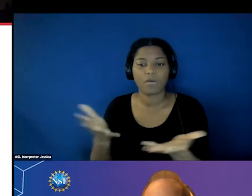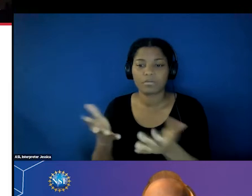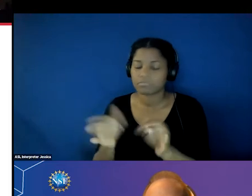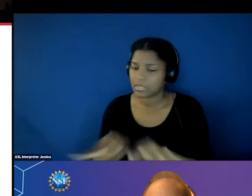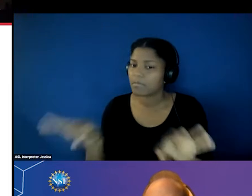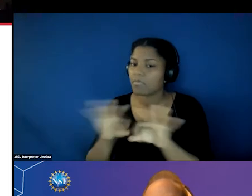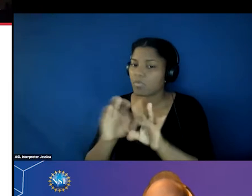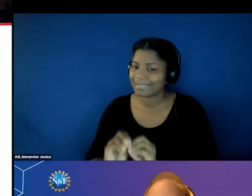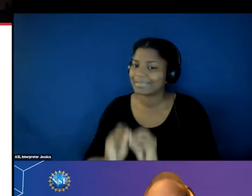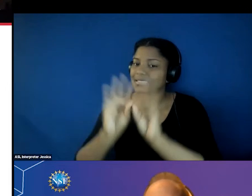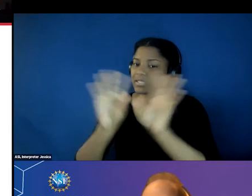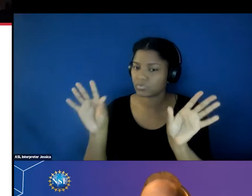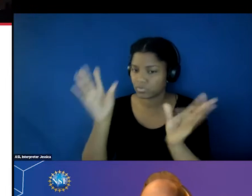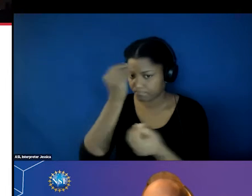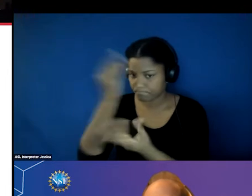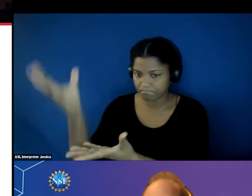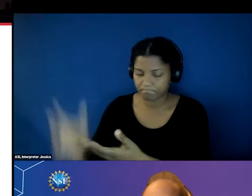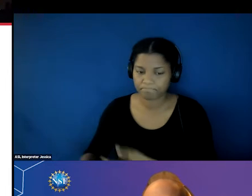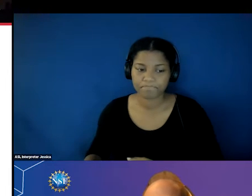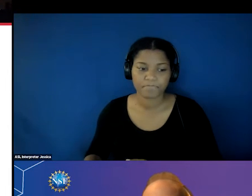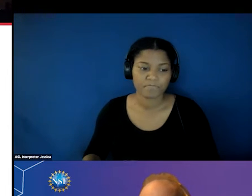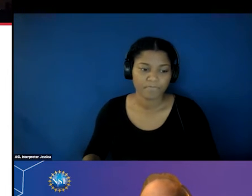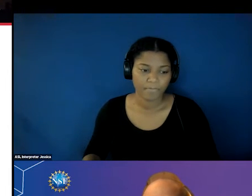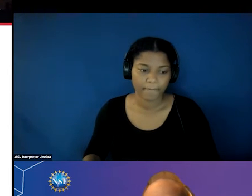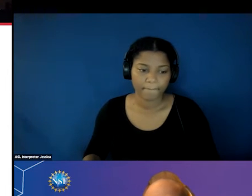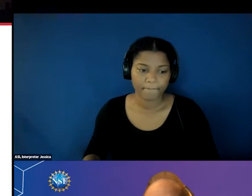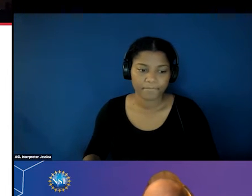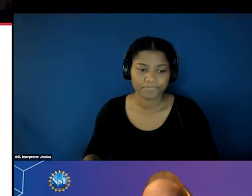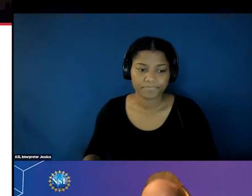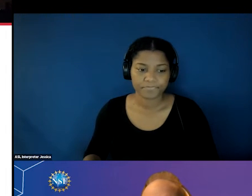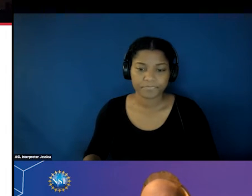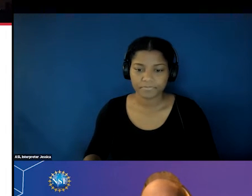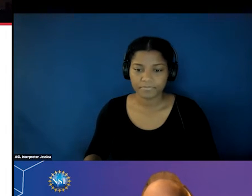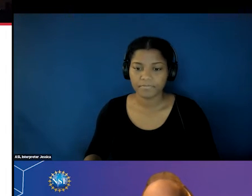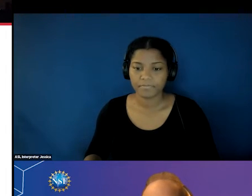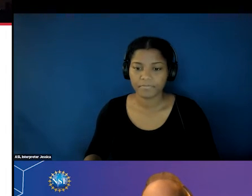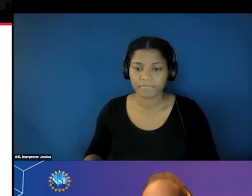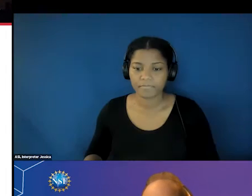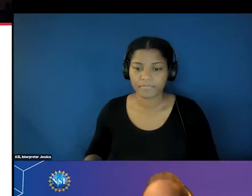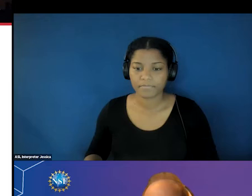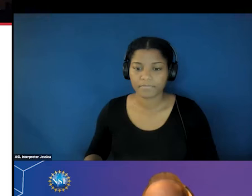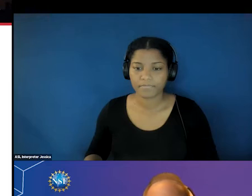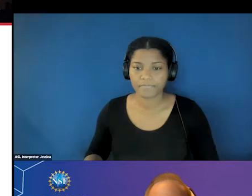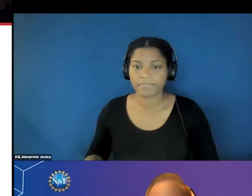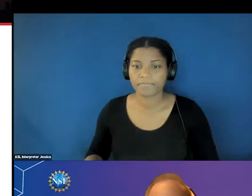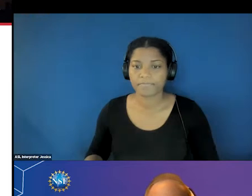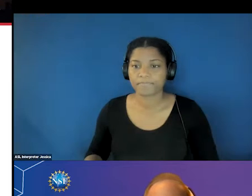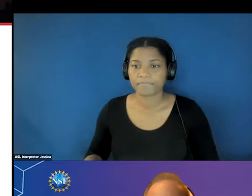to broaden the participation not only of the students, but of the team of scientists who are working on your project.